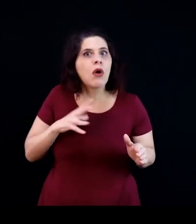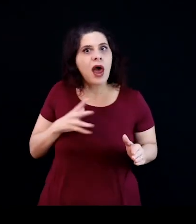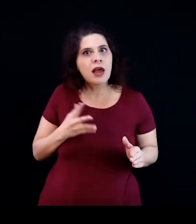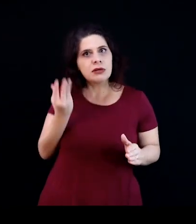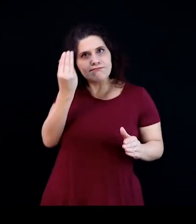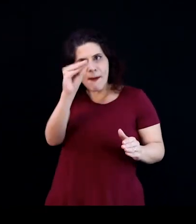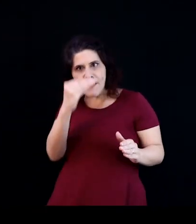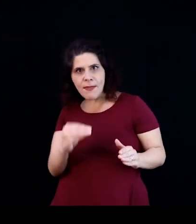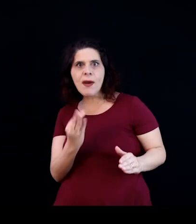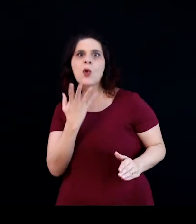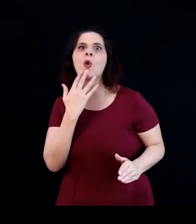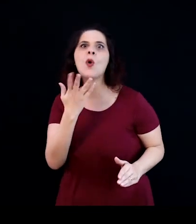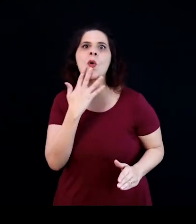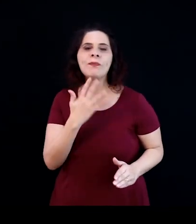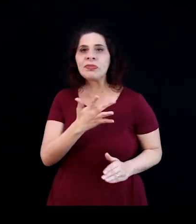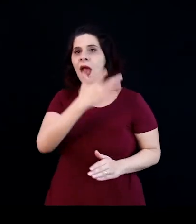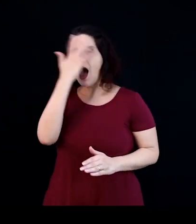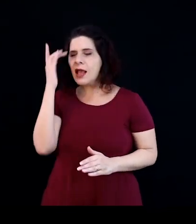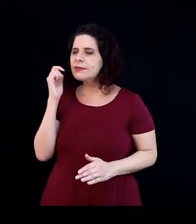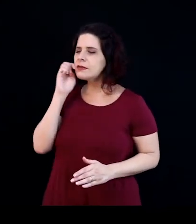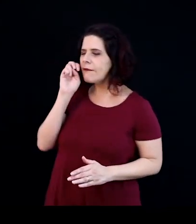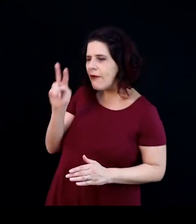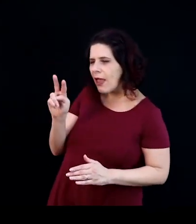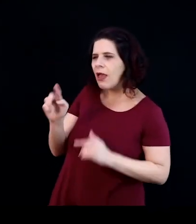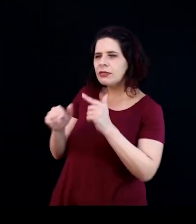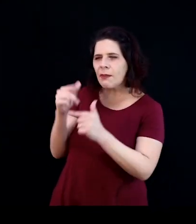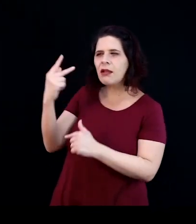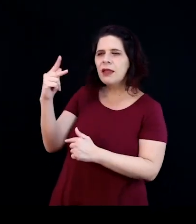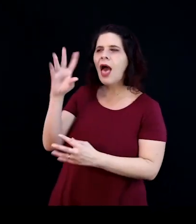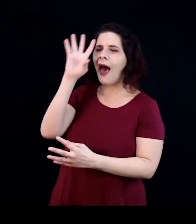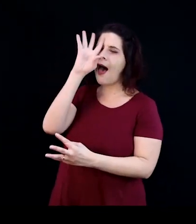I think, and then people really started to understand her work,